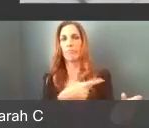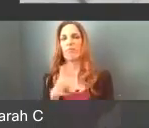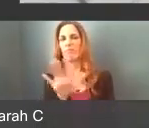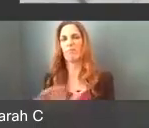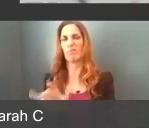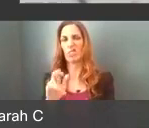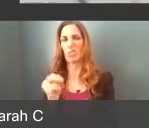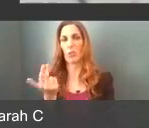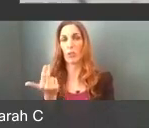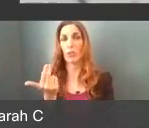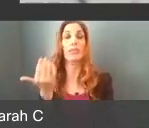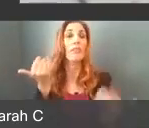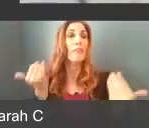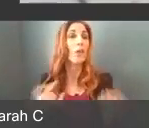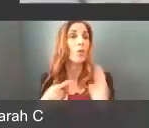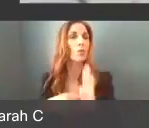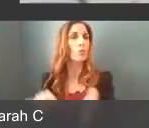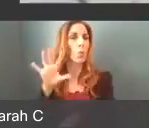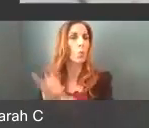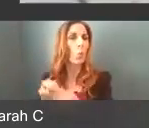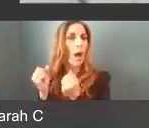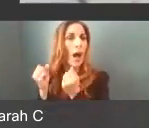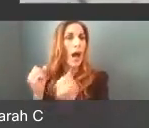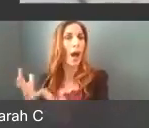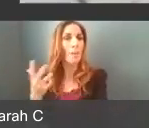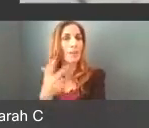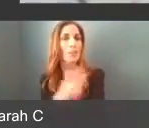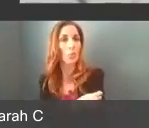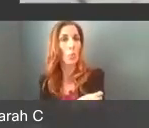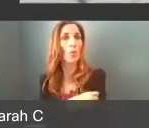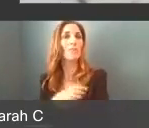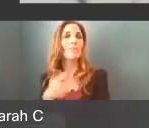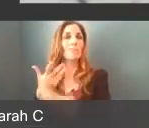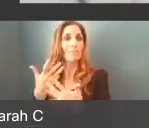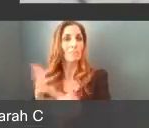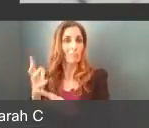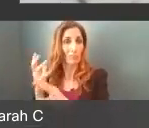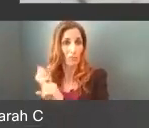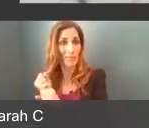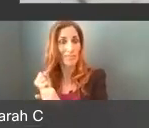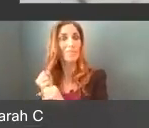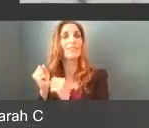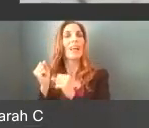a running total of how many doses of vaccine we've received and how many doses we have given